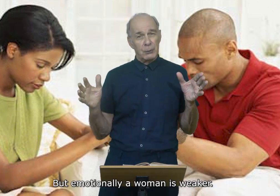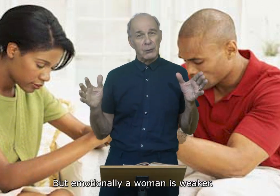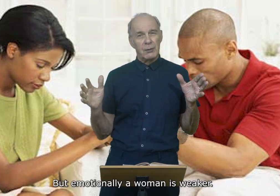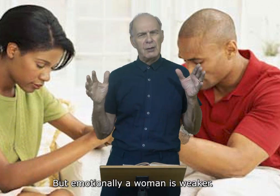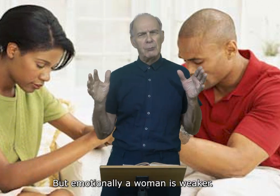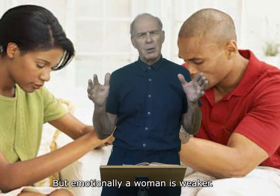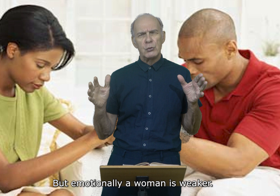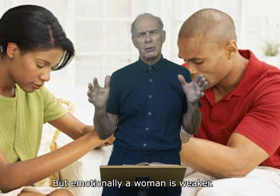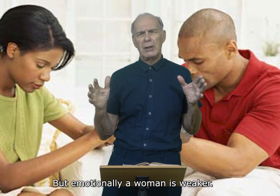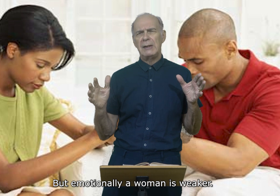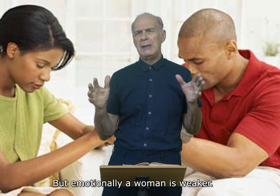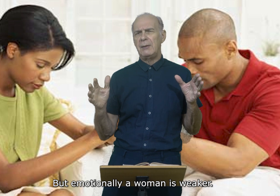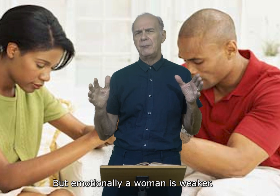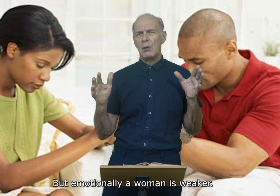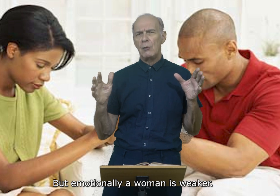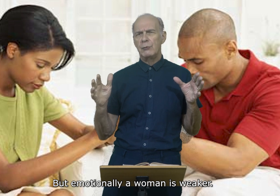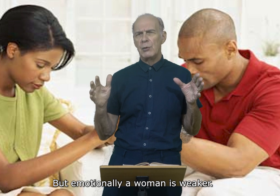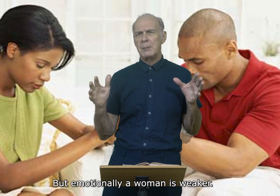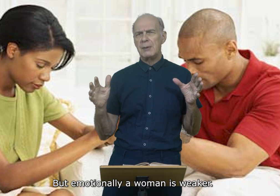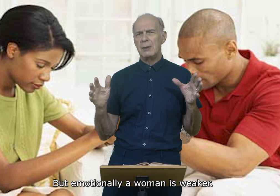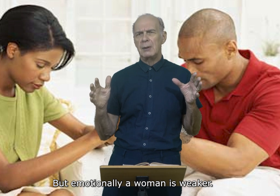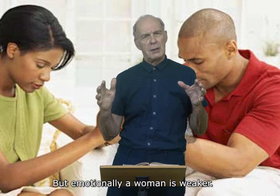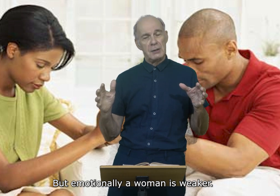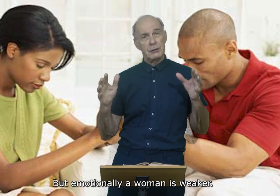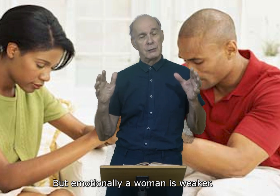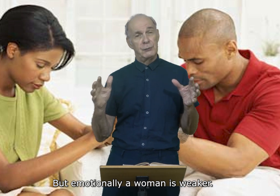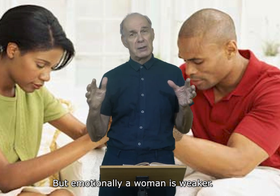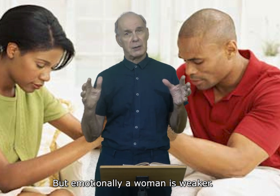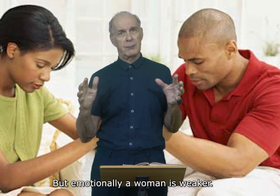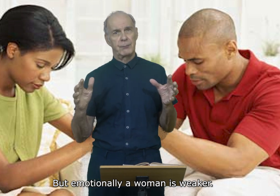But emotionally a woman is weaker.